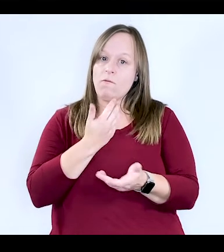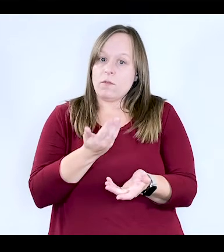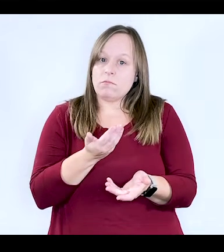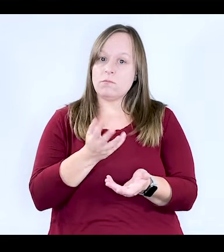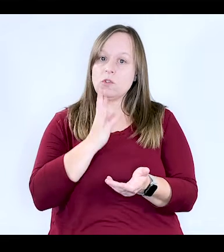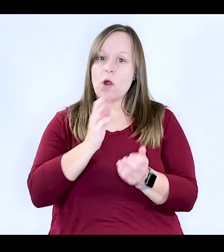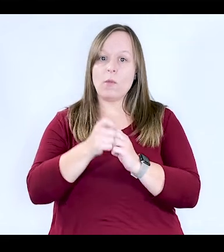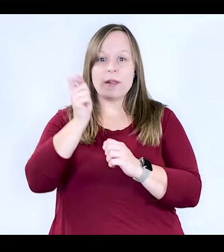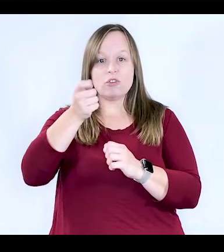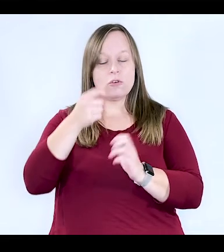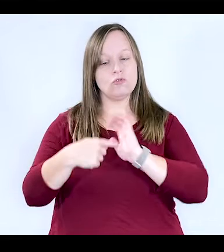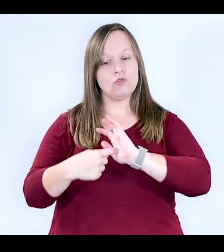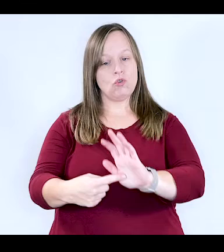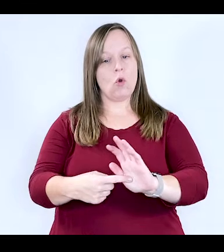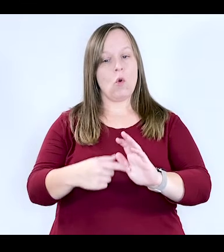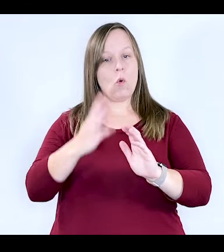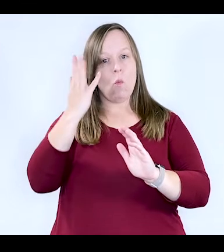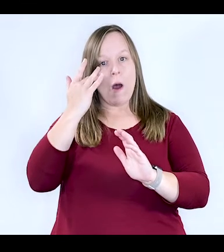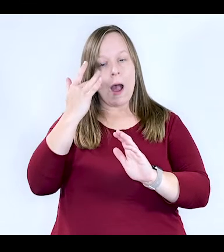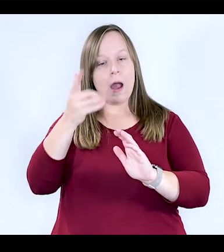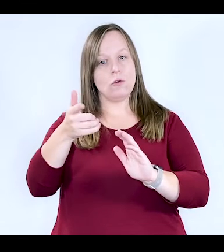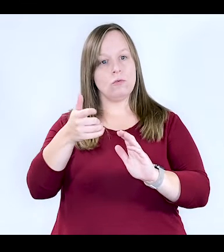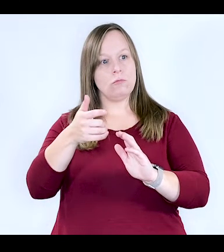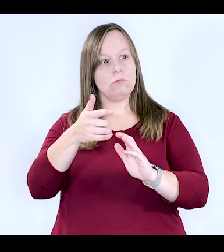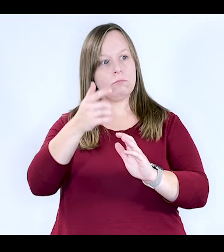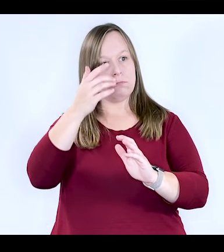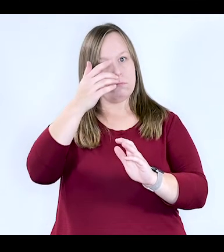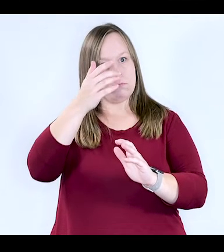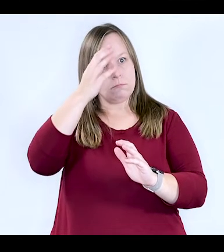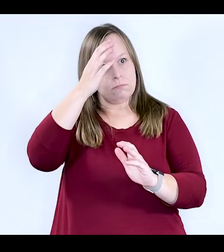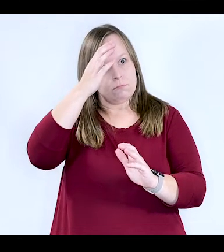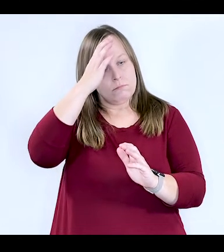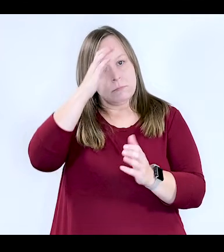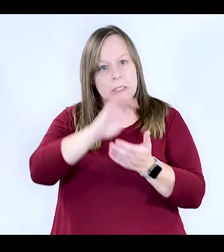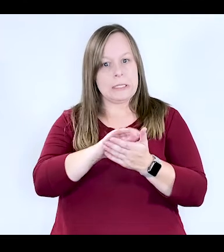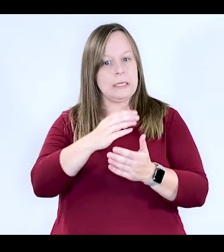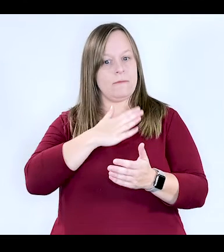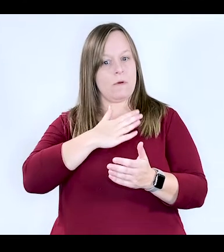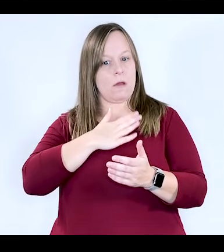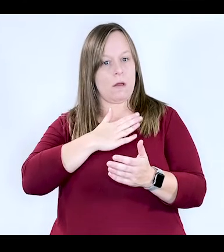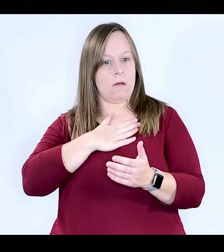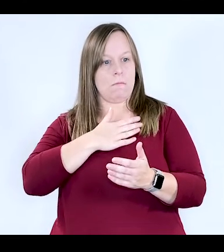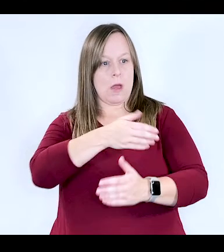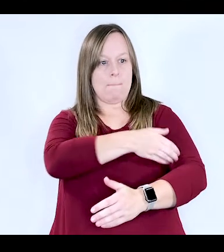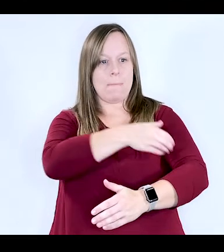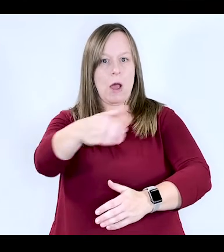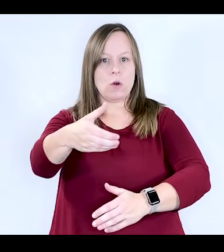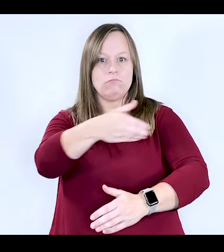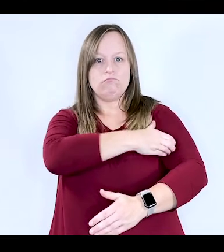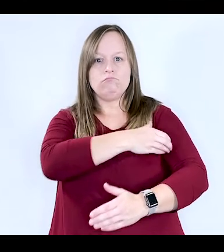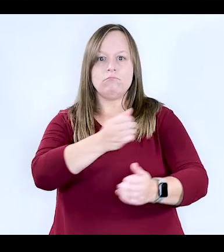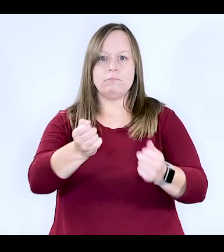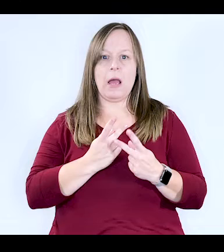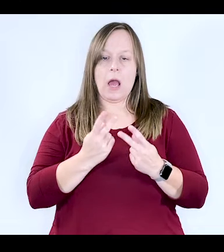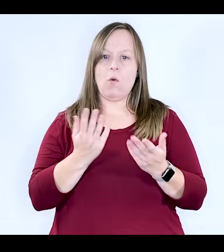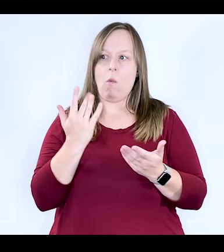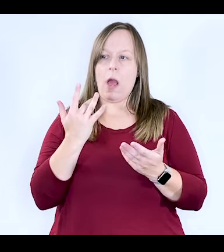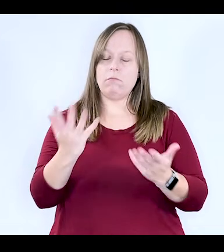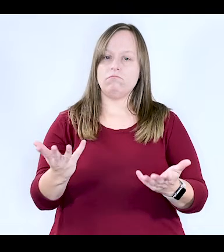and show the judge why you think that you no longer need a guardian and why you should be able to make